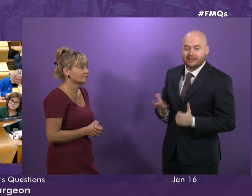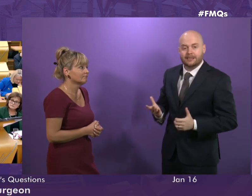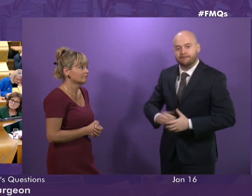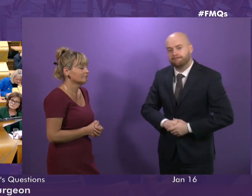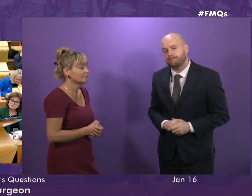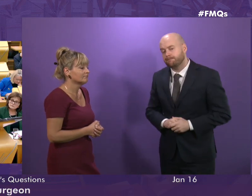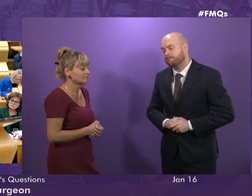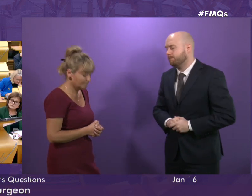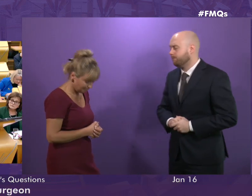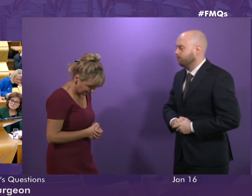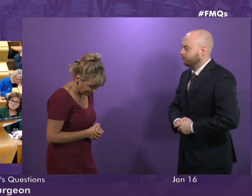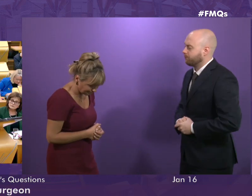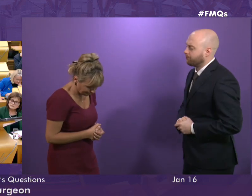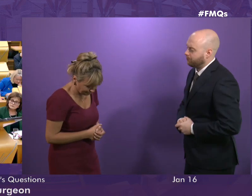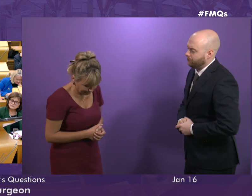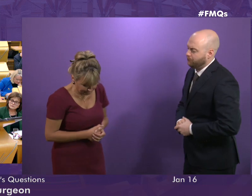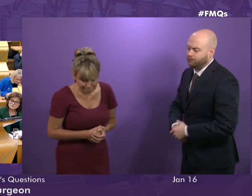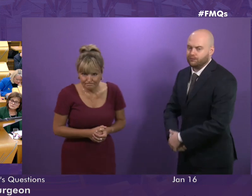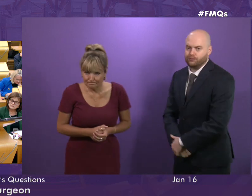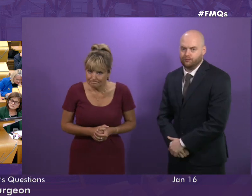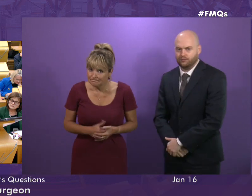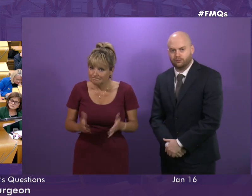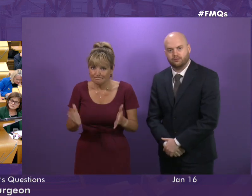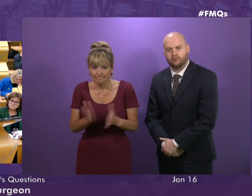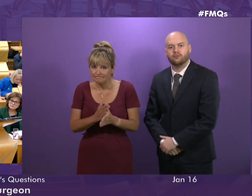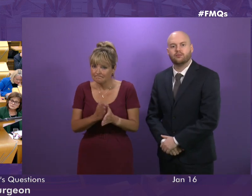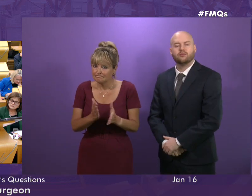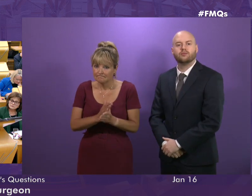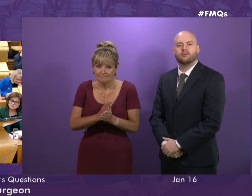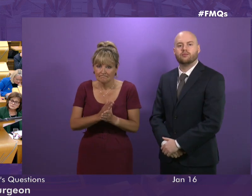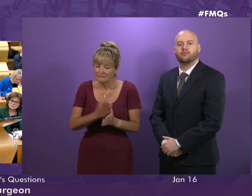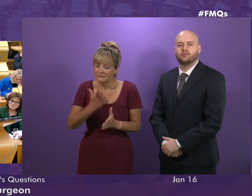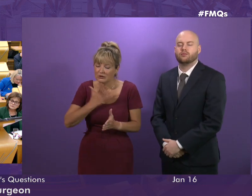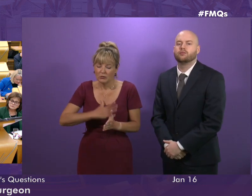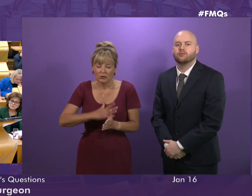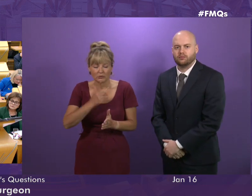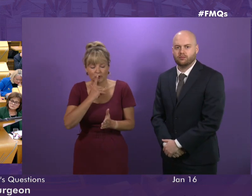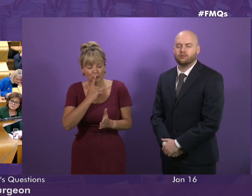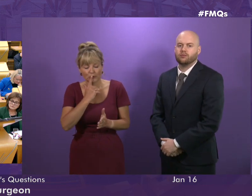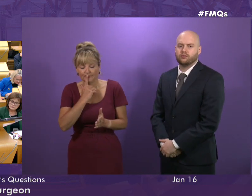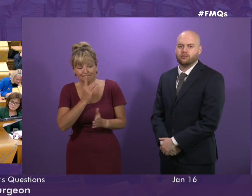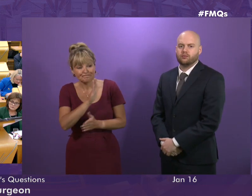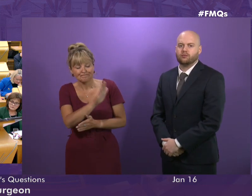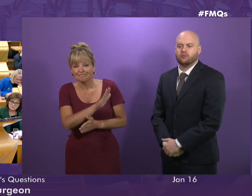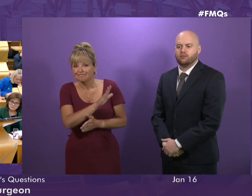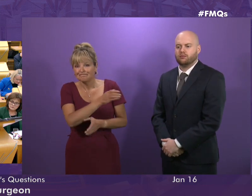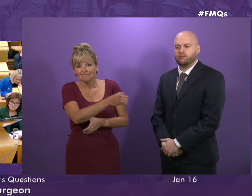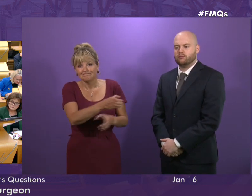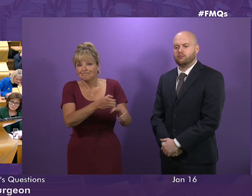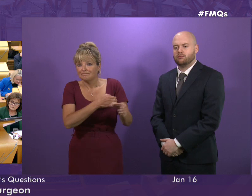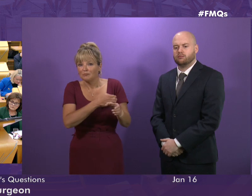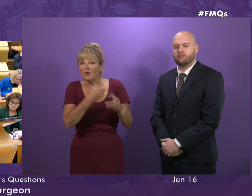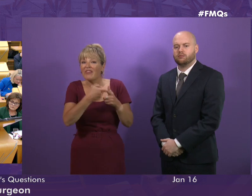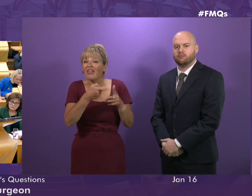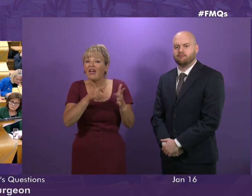I absolutely sympathise with Kimberly, Milly’s mum, and her wider family. What they have